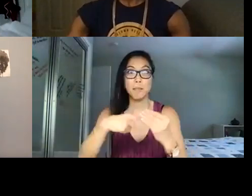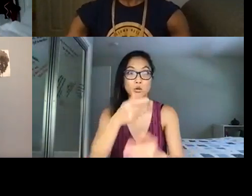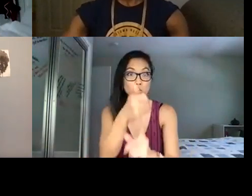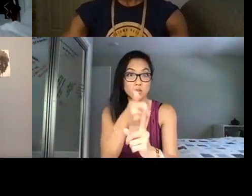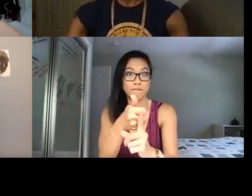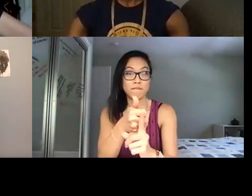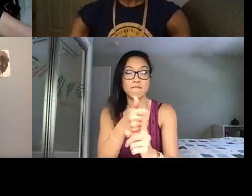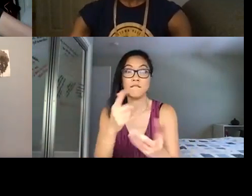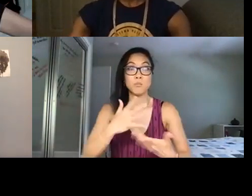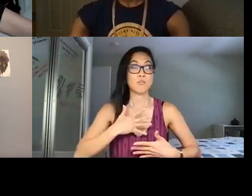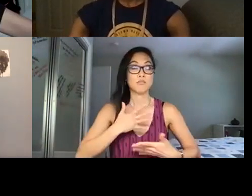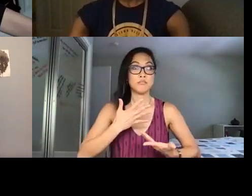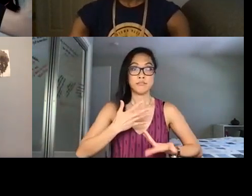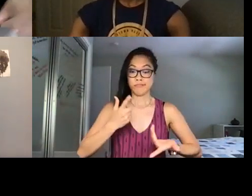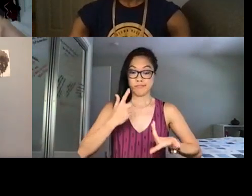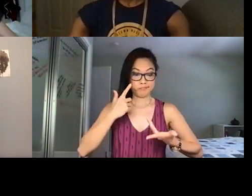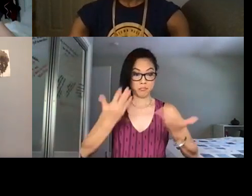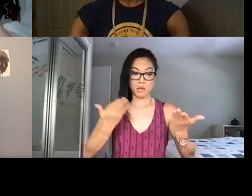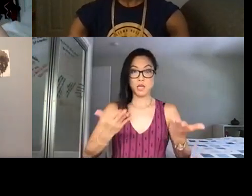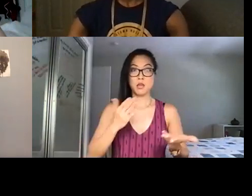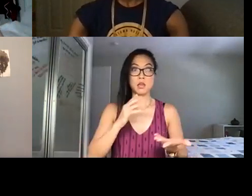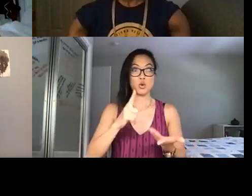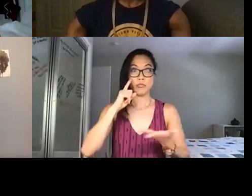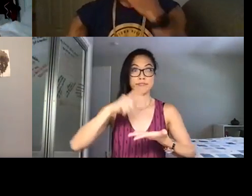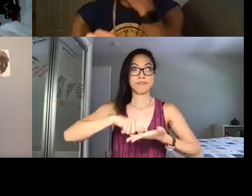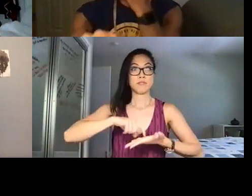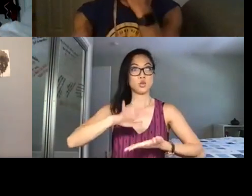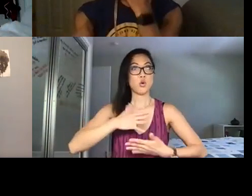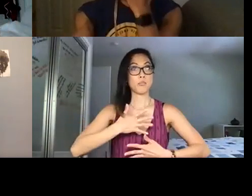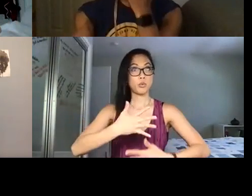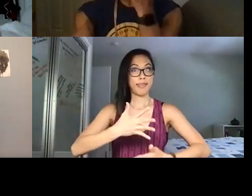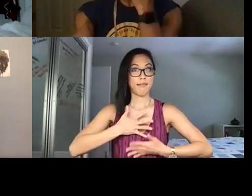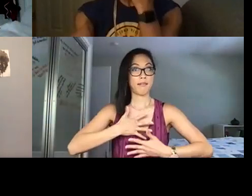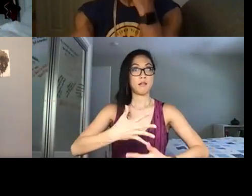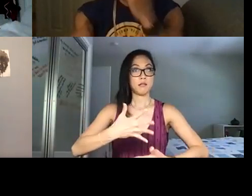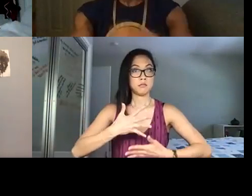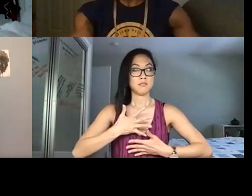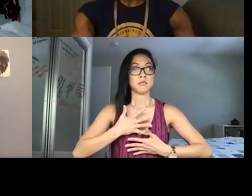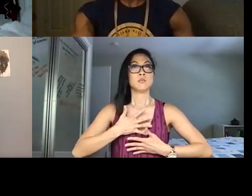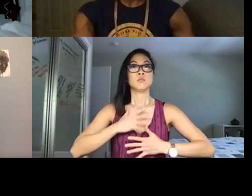Like you're in that moment and there's a real feeling, a real response to what's happening right now.